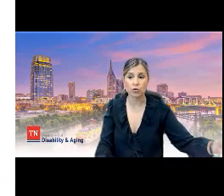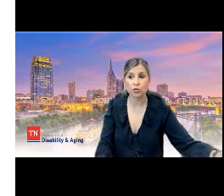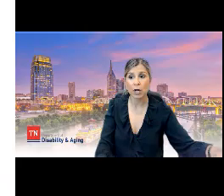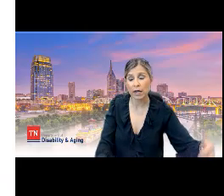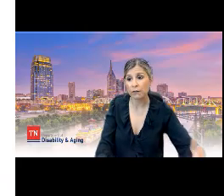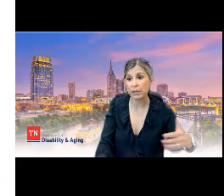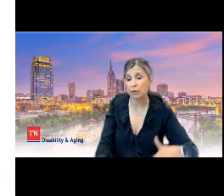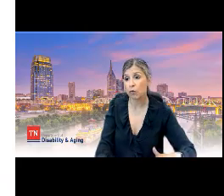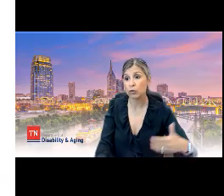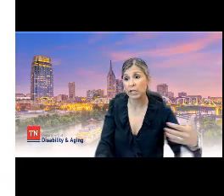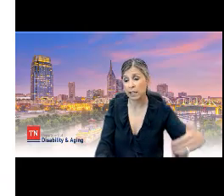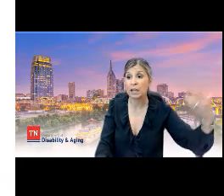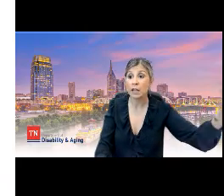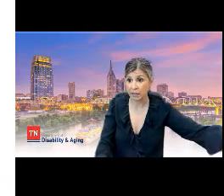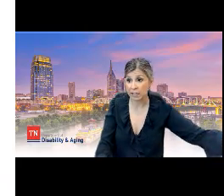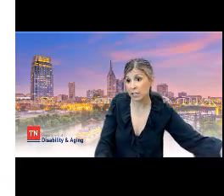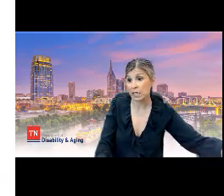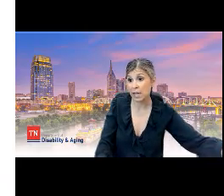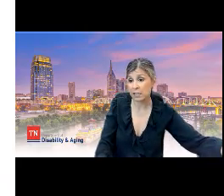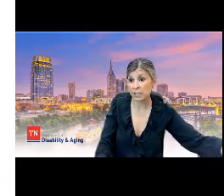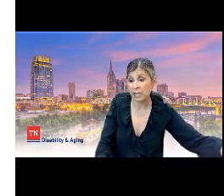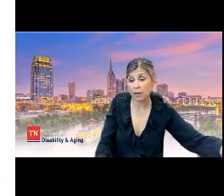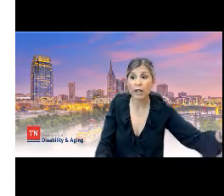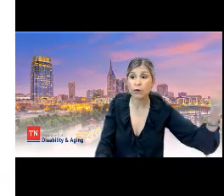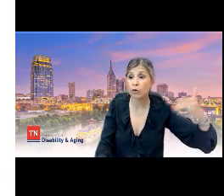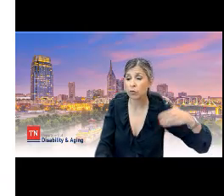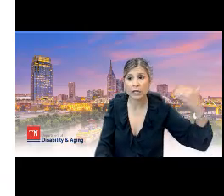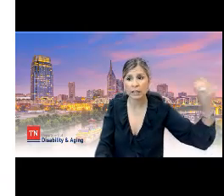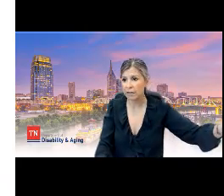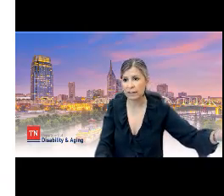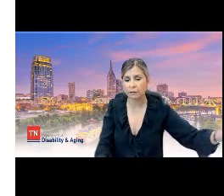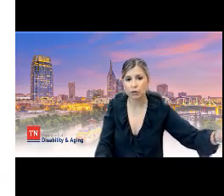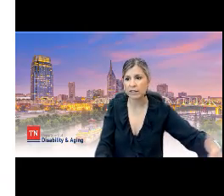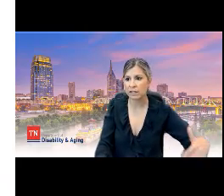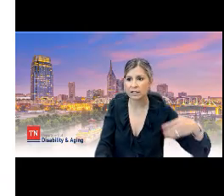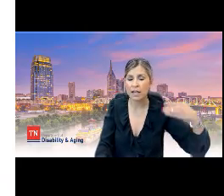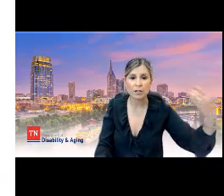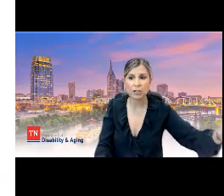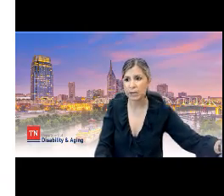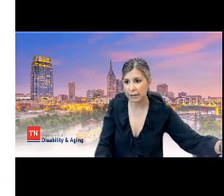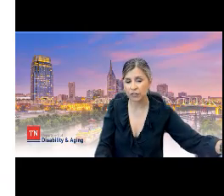So you do not have to be enrolled in the DDA waivers or in the ECF choices to